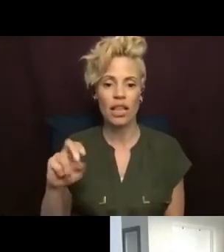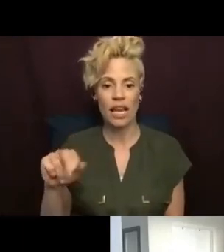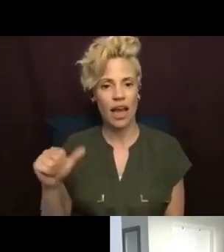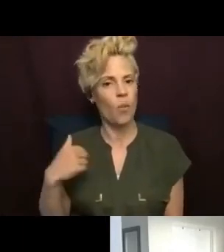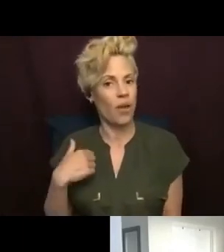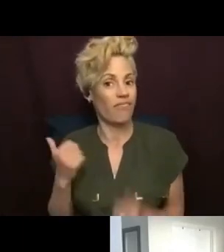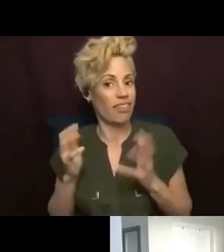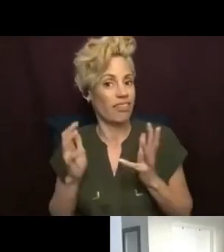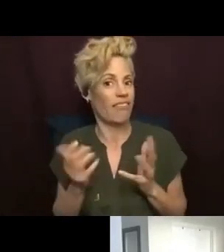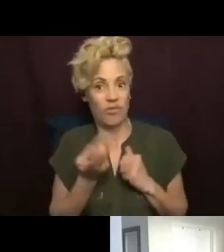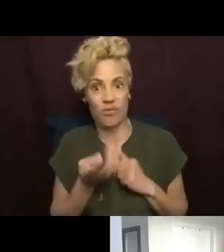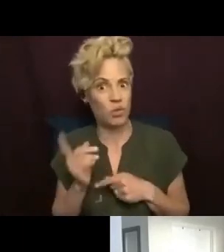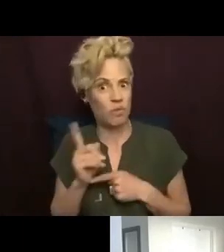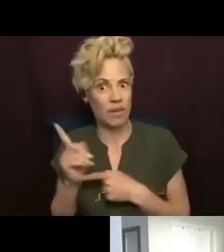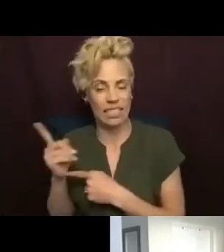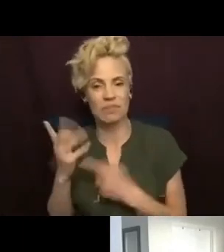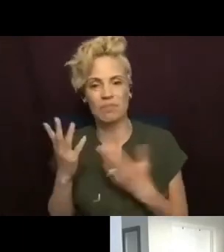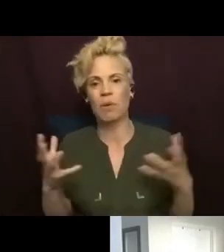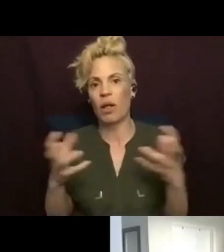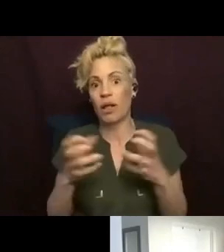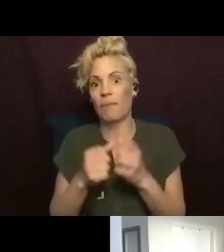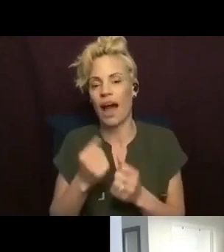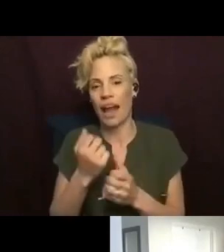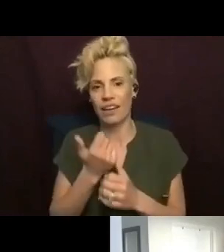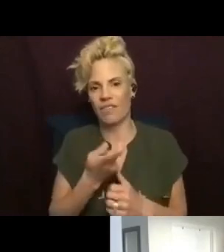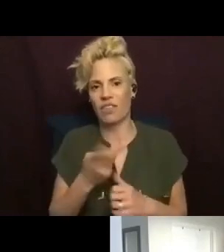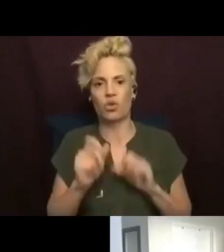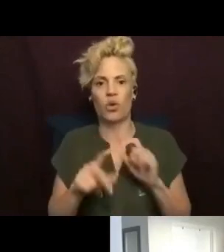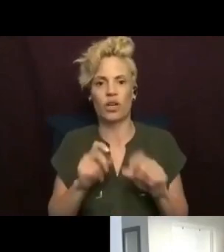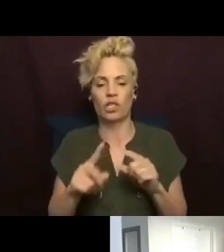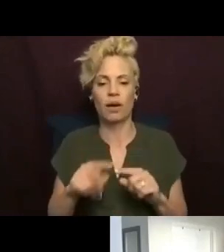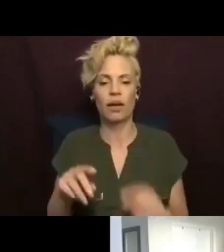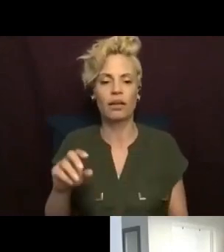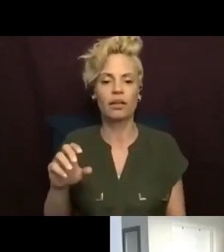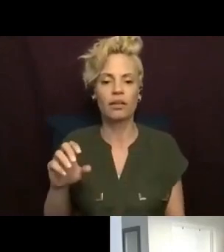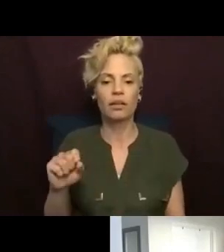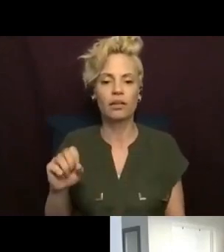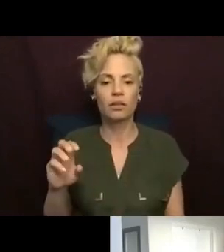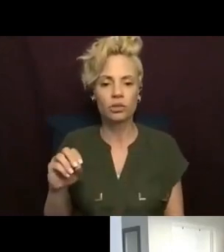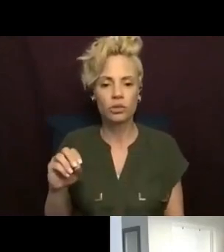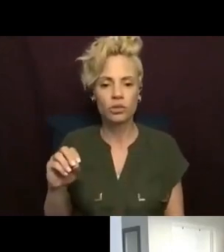and I also just wanted to call out Zoeglossia which I may be mispronouncing,